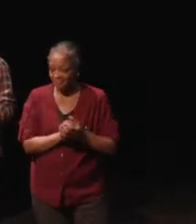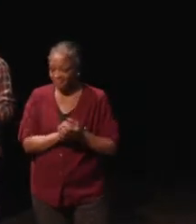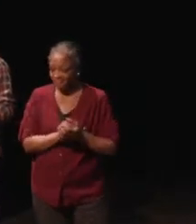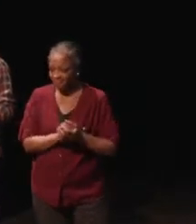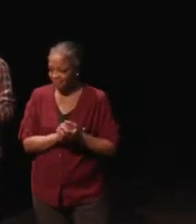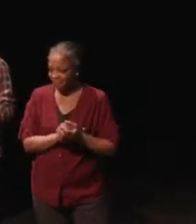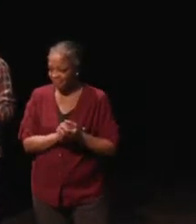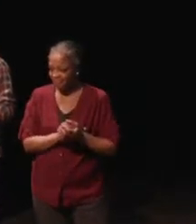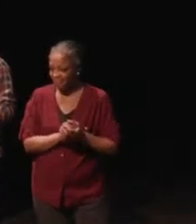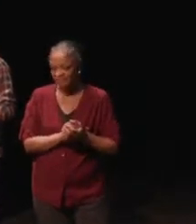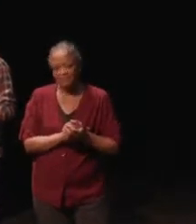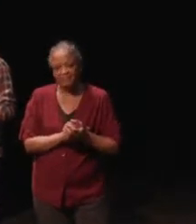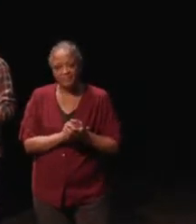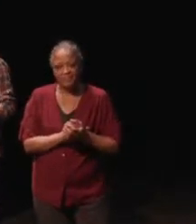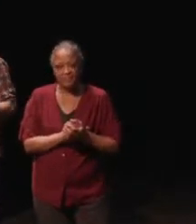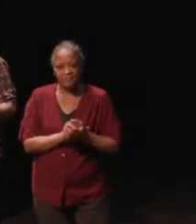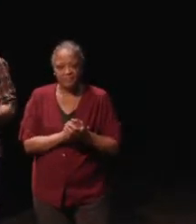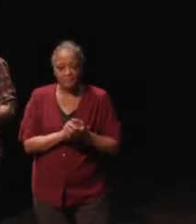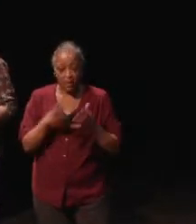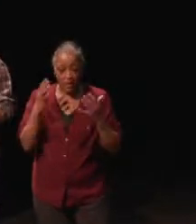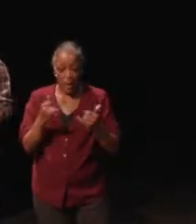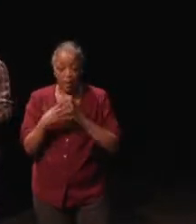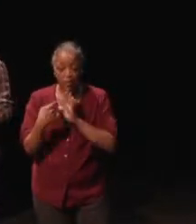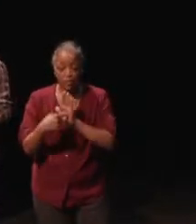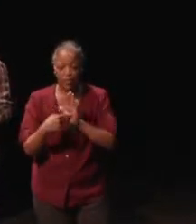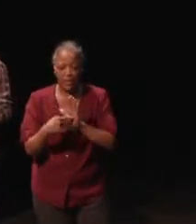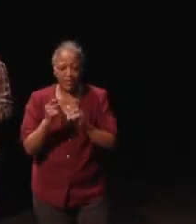So, now I'd like to show you a little different thing,